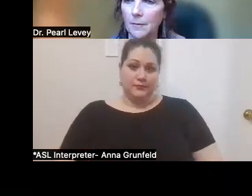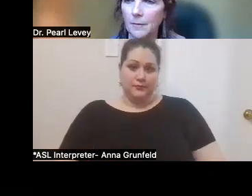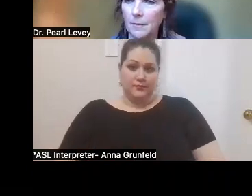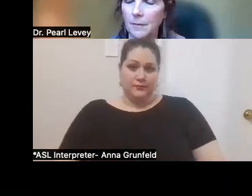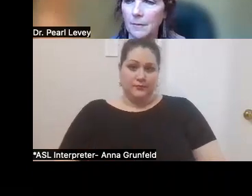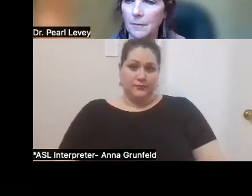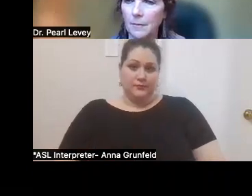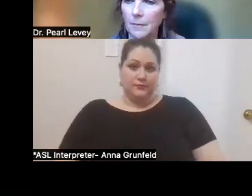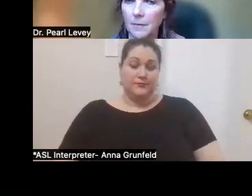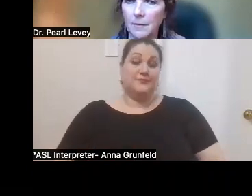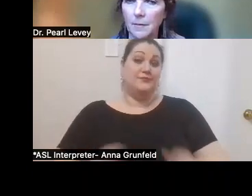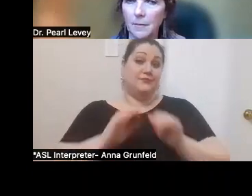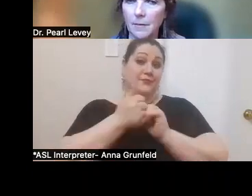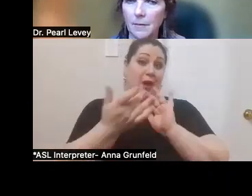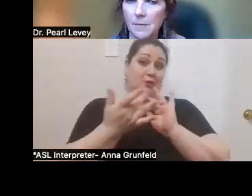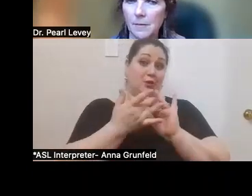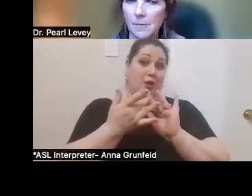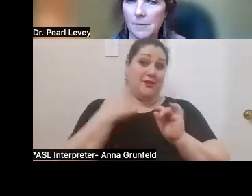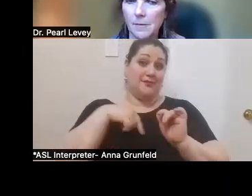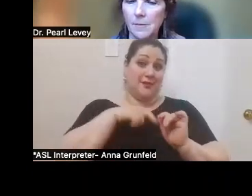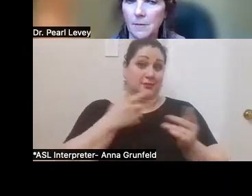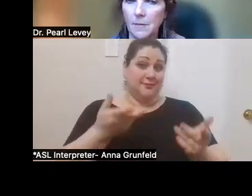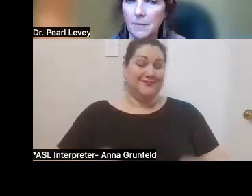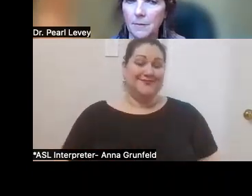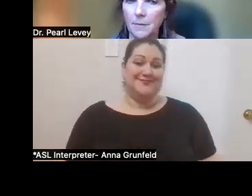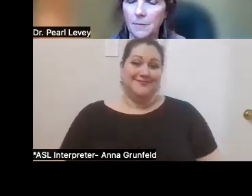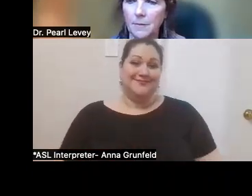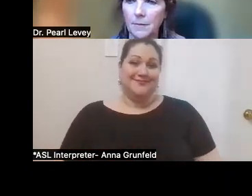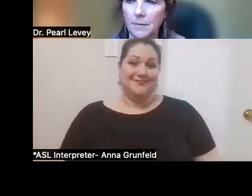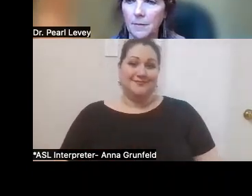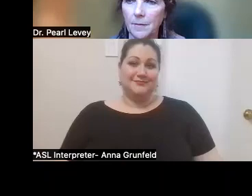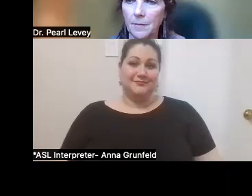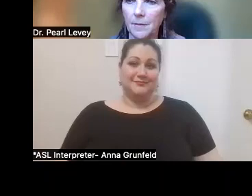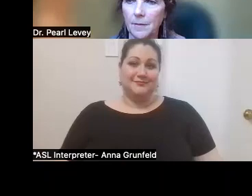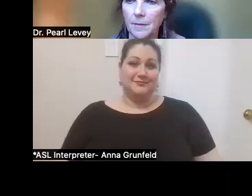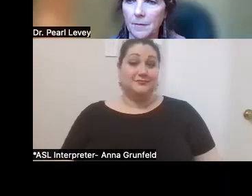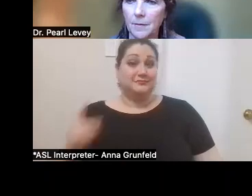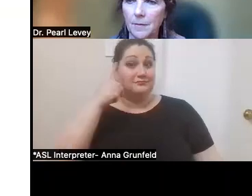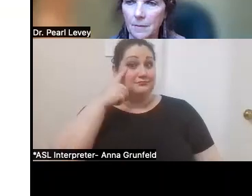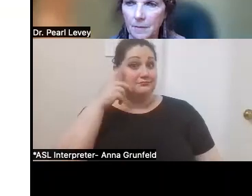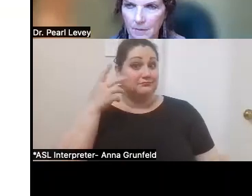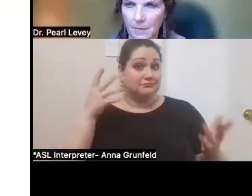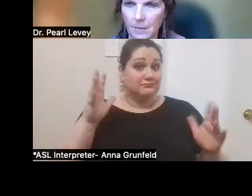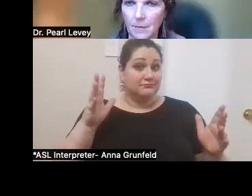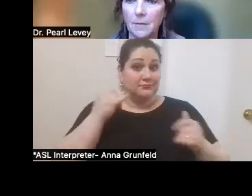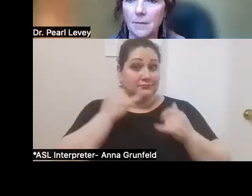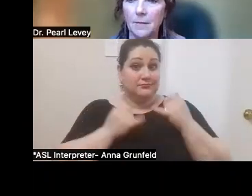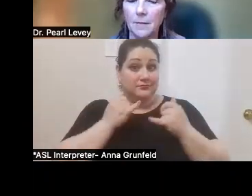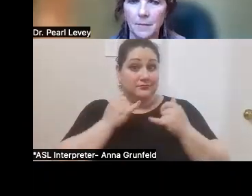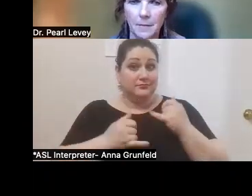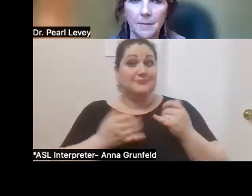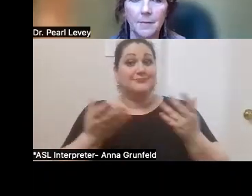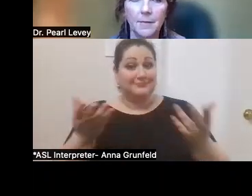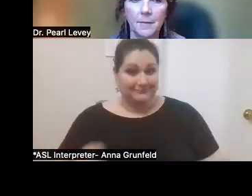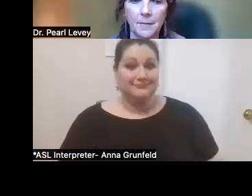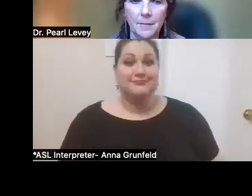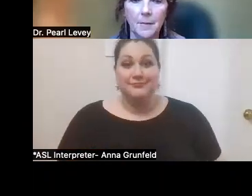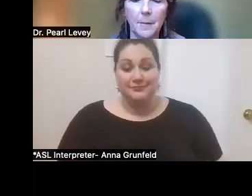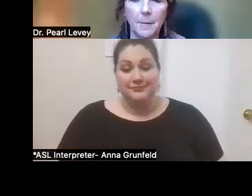How to contact us. And I believe that's the last slide. Yep, in our formal presentation.